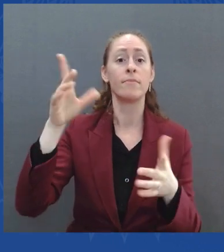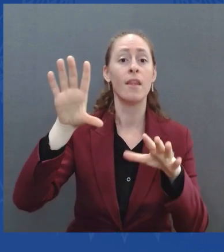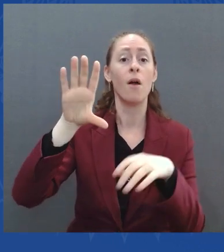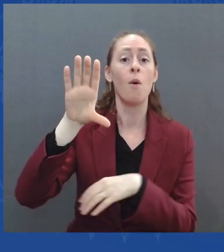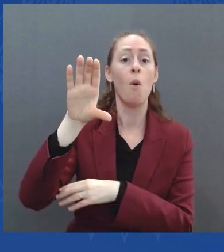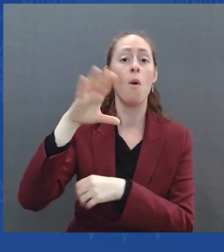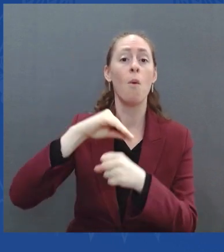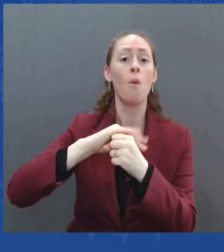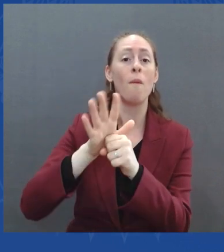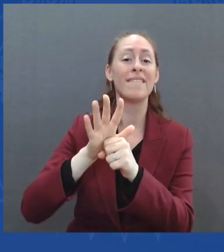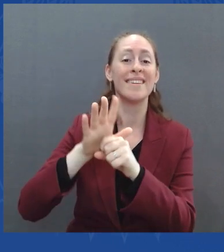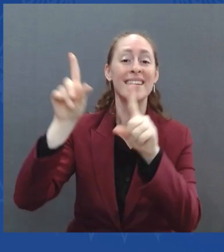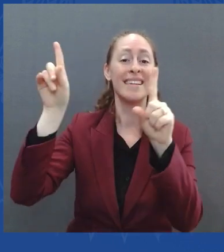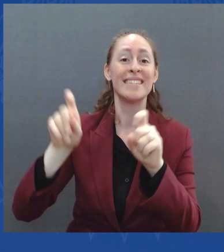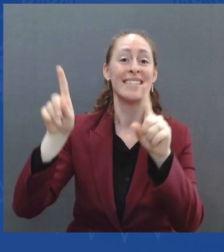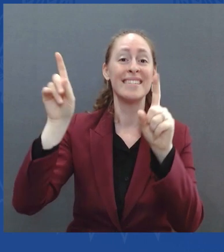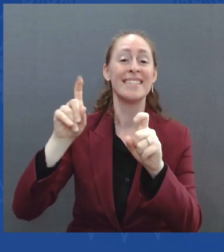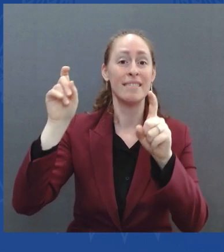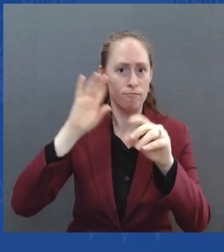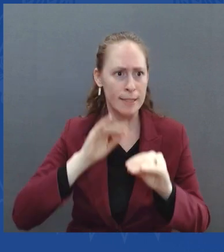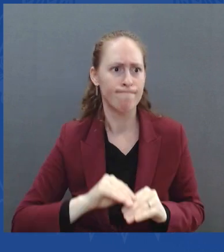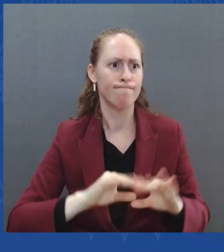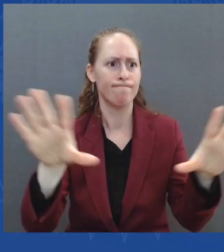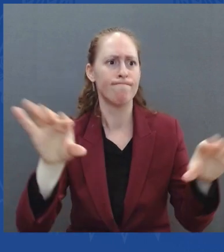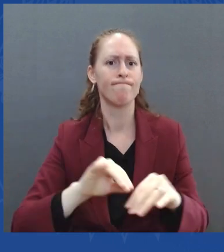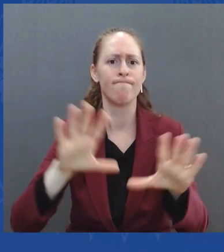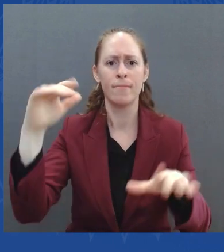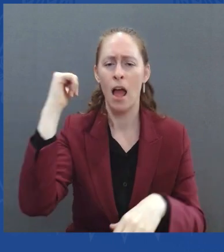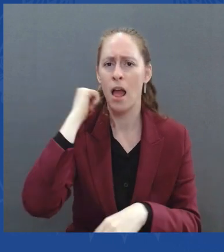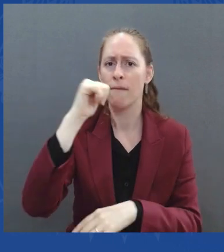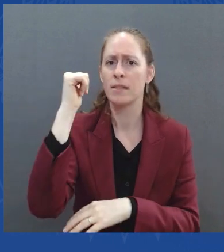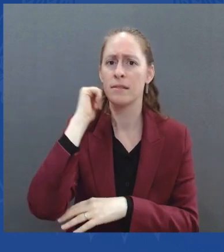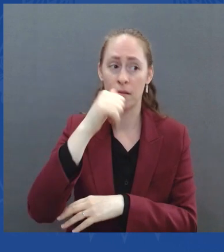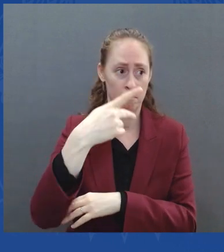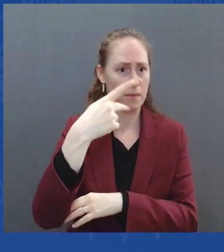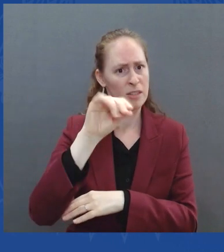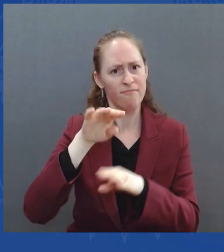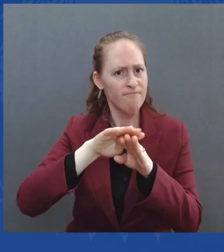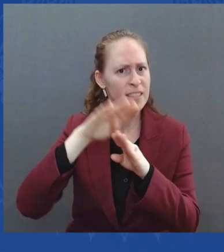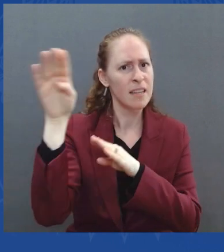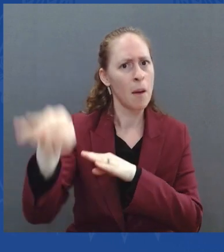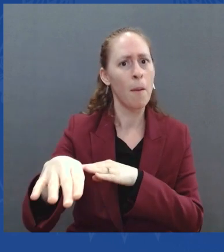the Postal Service stepped up to make that happen as well. And now they delivered over two hundred and --